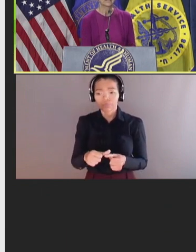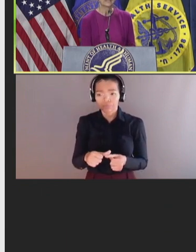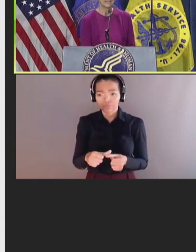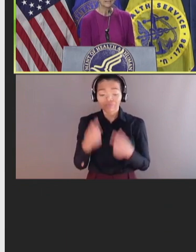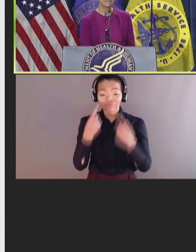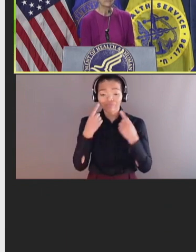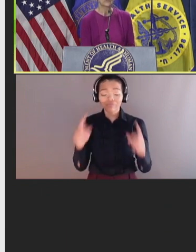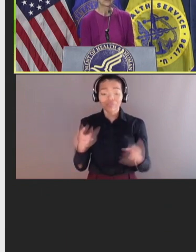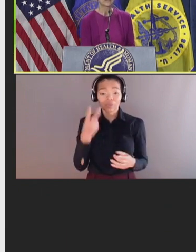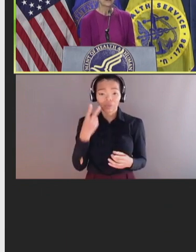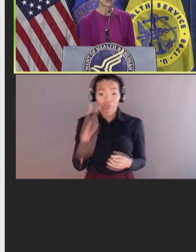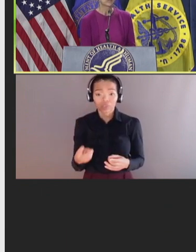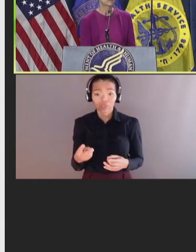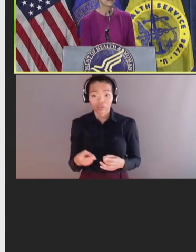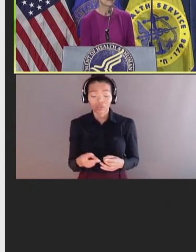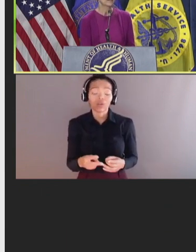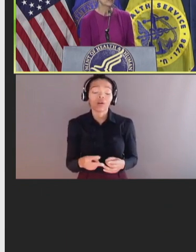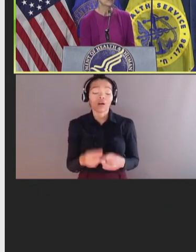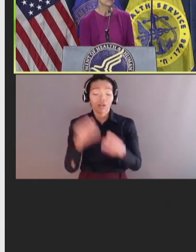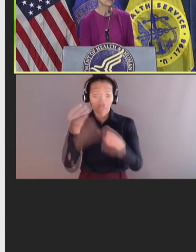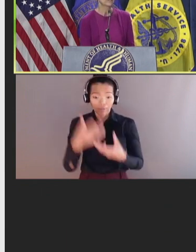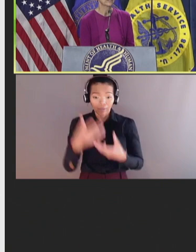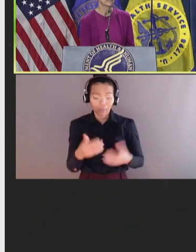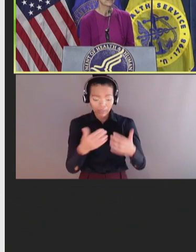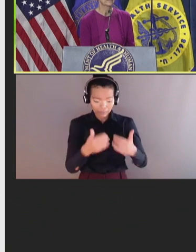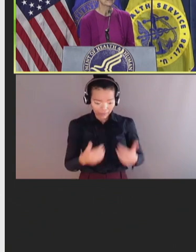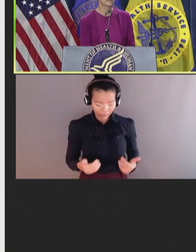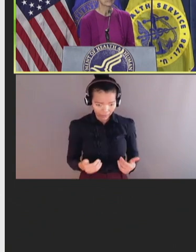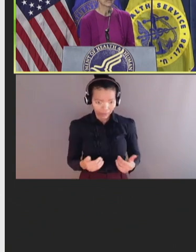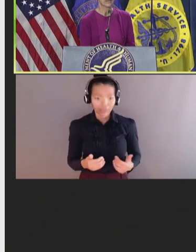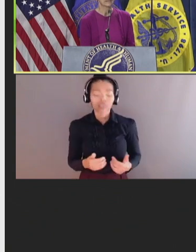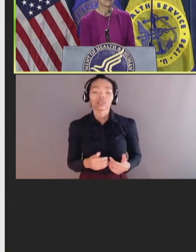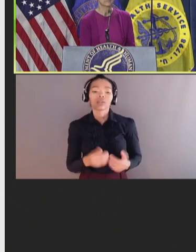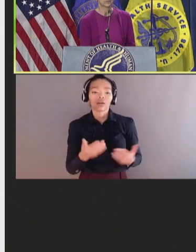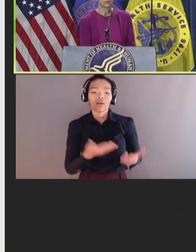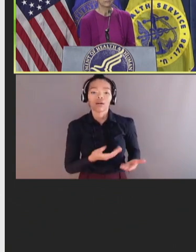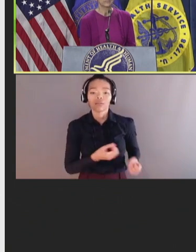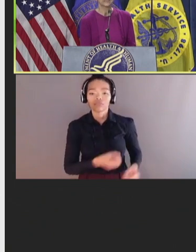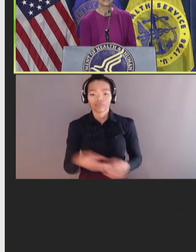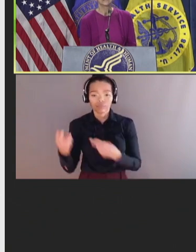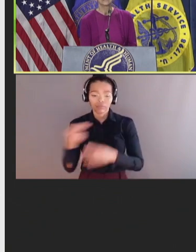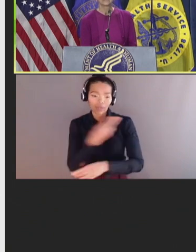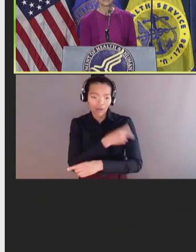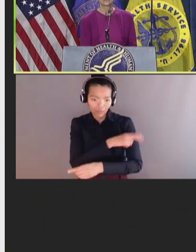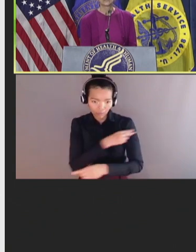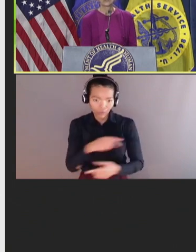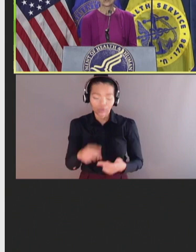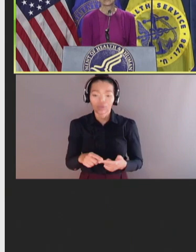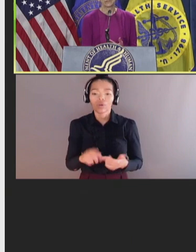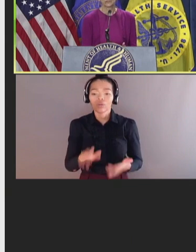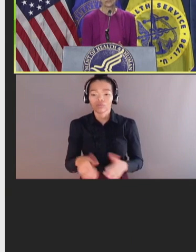data for hospitalization, severe illness, and mortality from COVID. And we saw -- sorry,